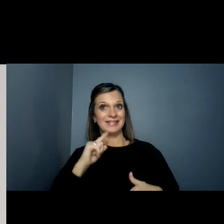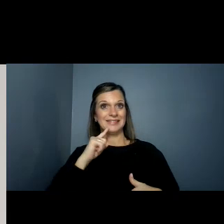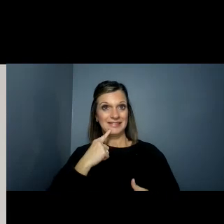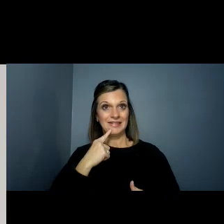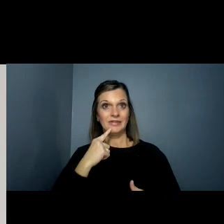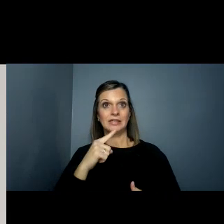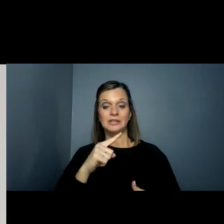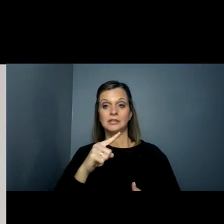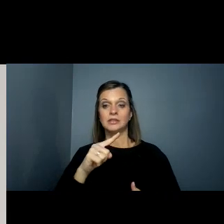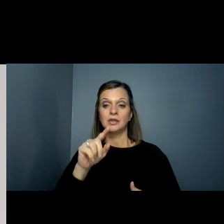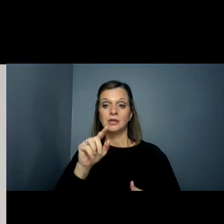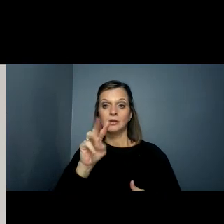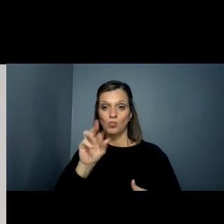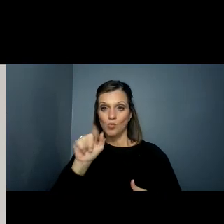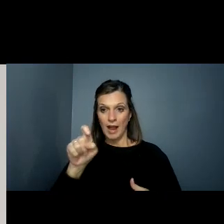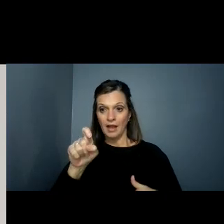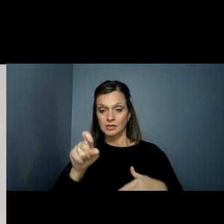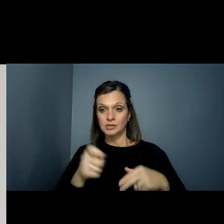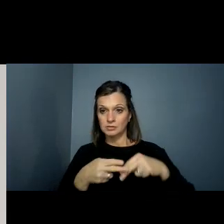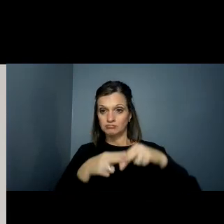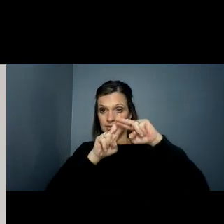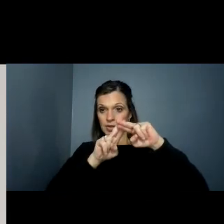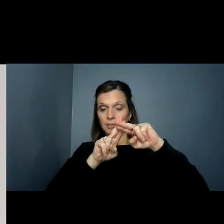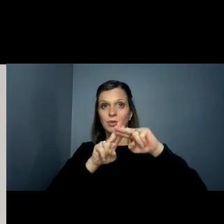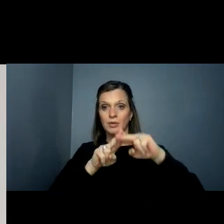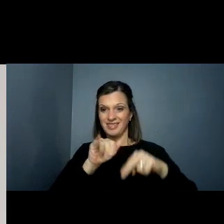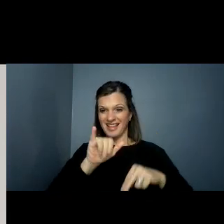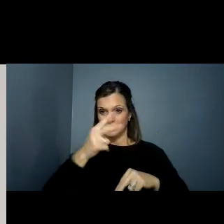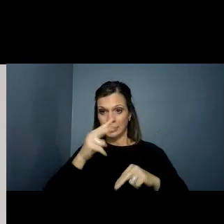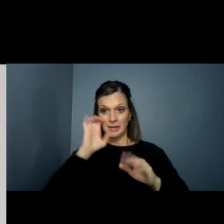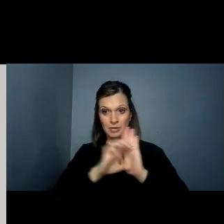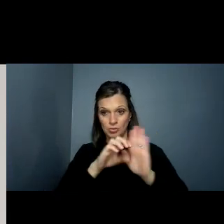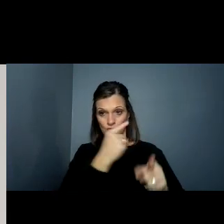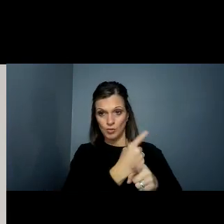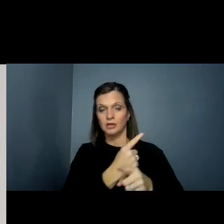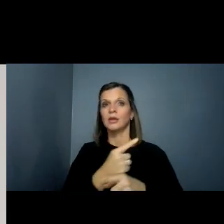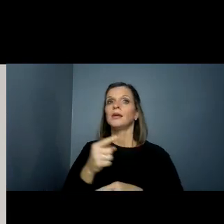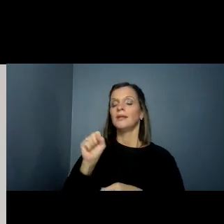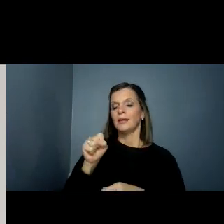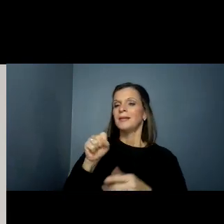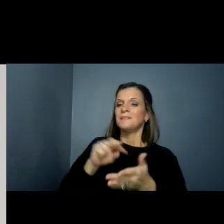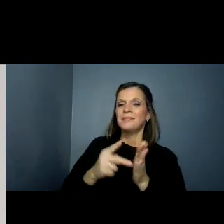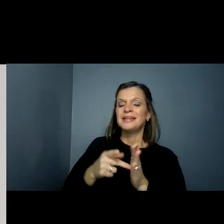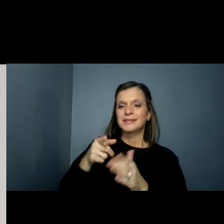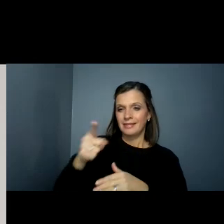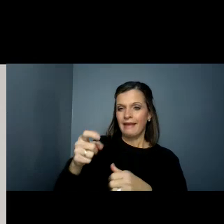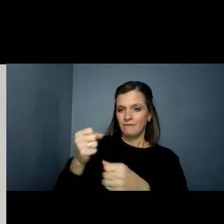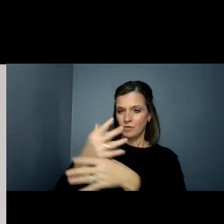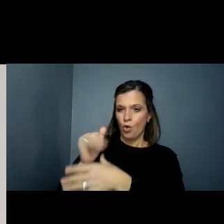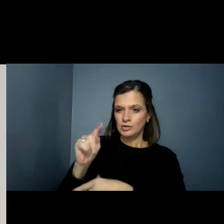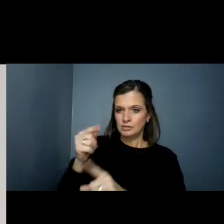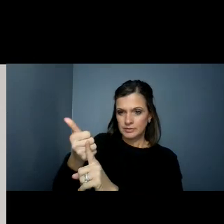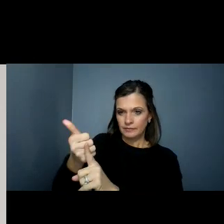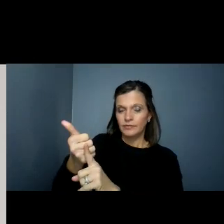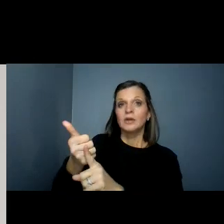What? Yeah, they've created it. Actually, what they do, the ear canal is migratory. Whatever's down by the eardrum. If you'll just leave it alone,